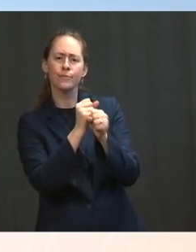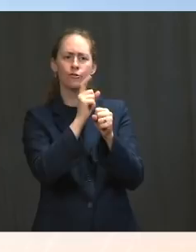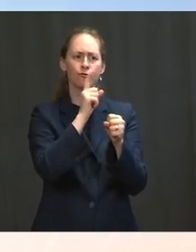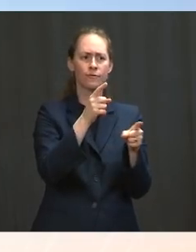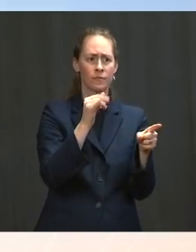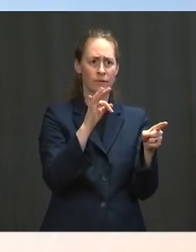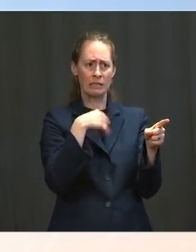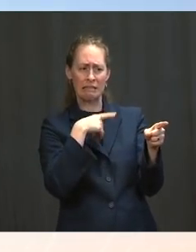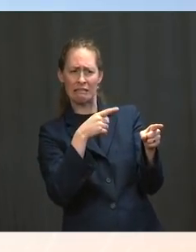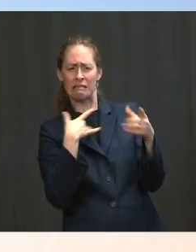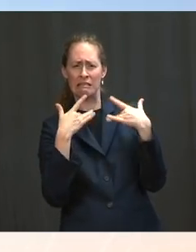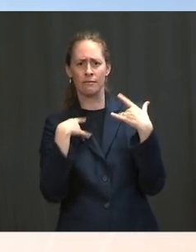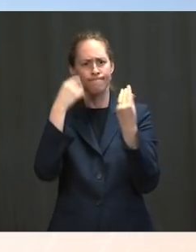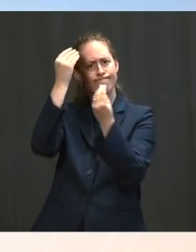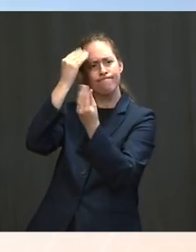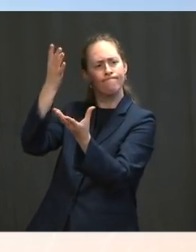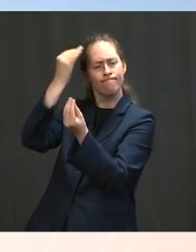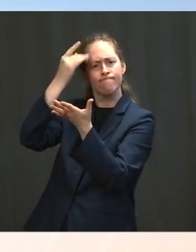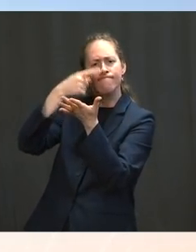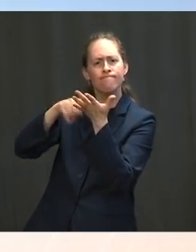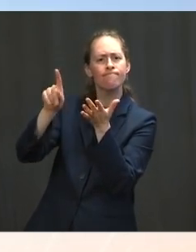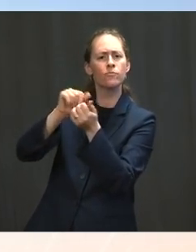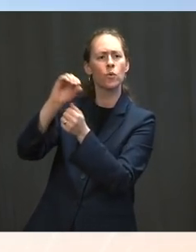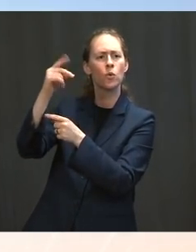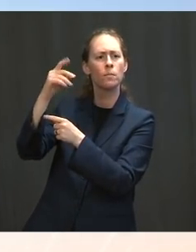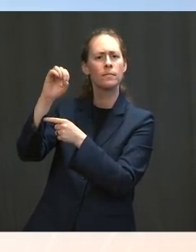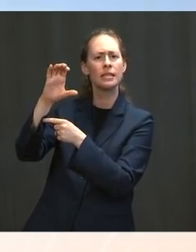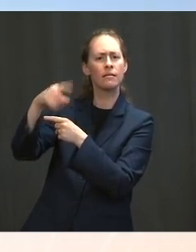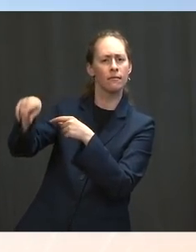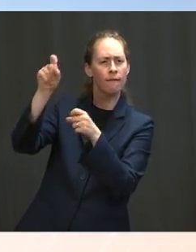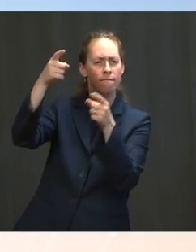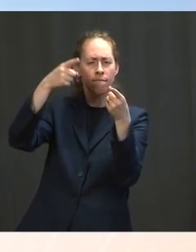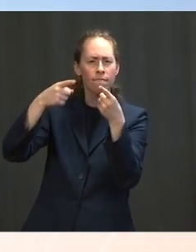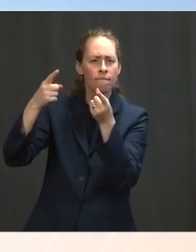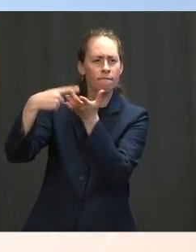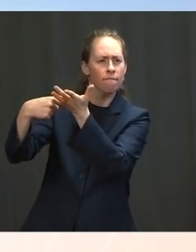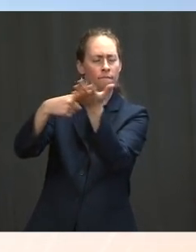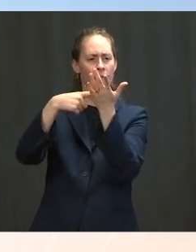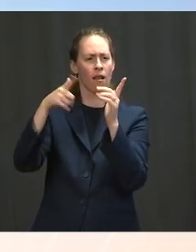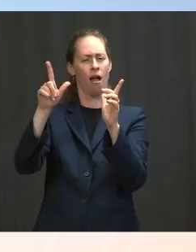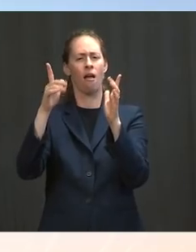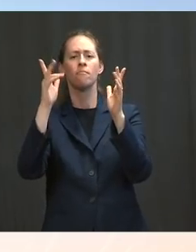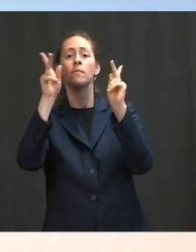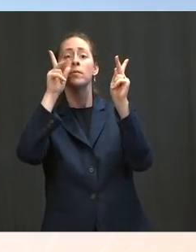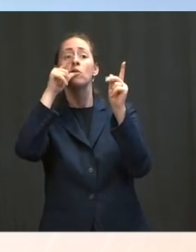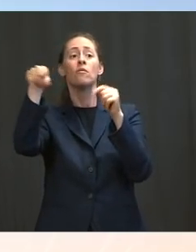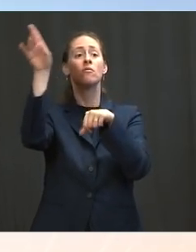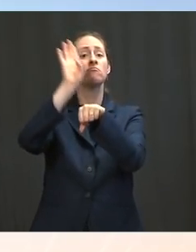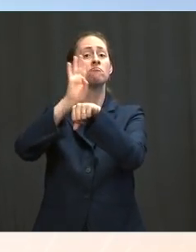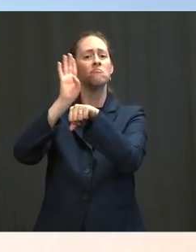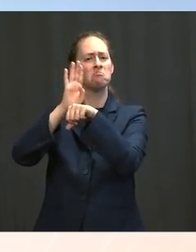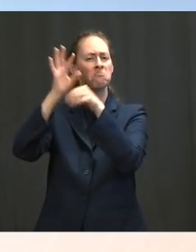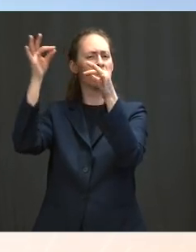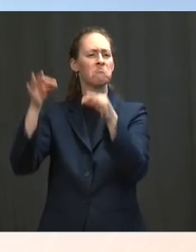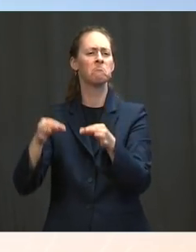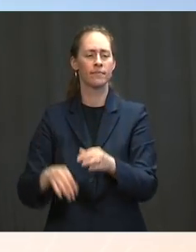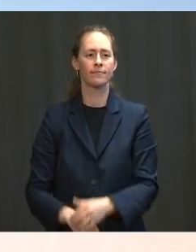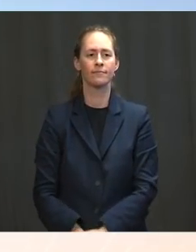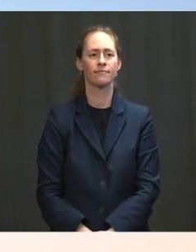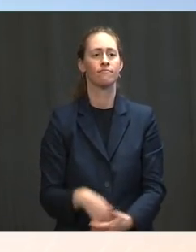to get to a deal and allow proposed production increases to move forward. And the reason I've referenced it so many times is because I think there sometimes is a misunderstanding